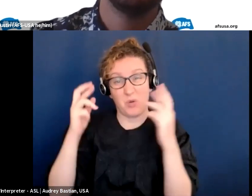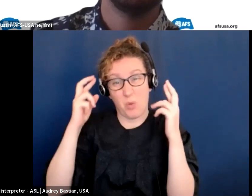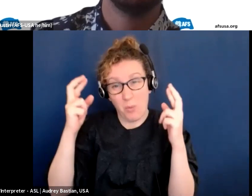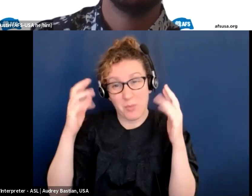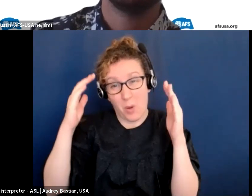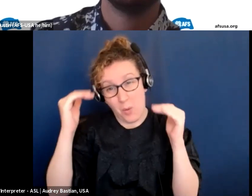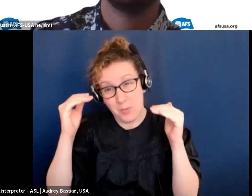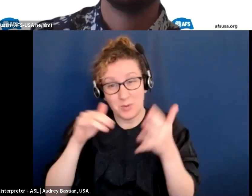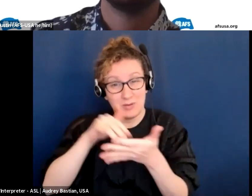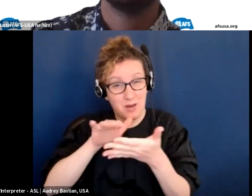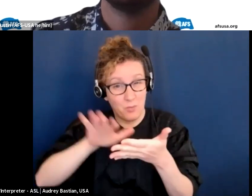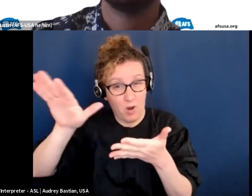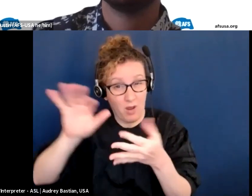And when you talk with them, they will be able